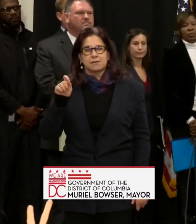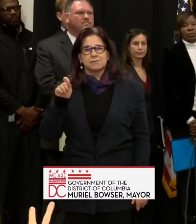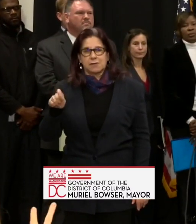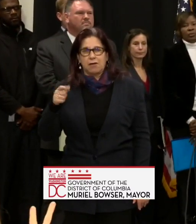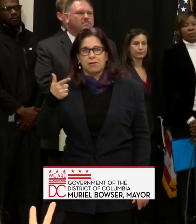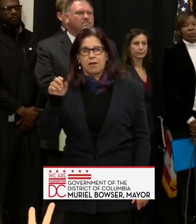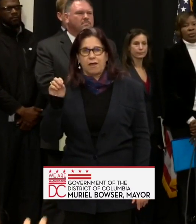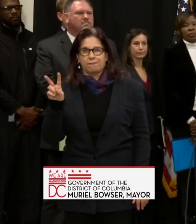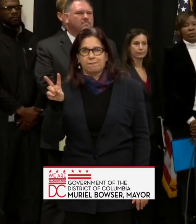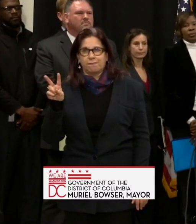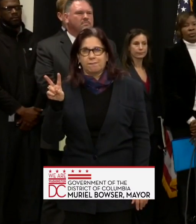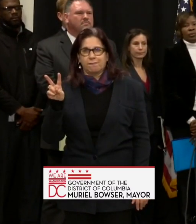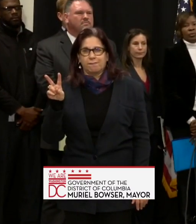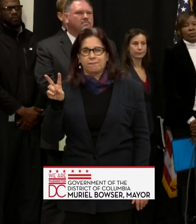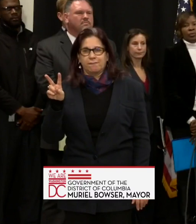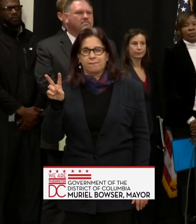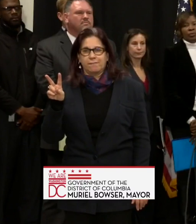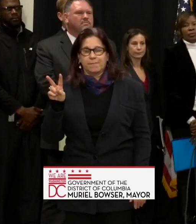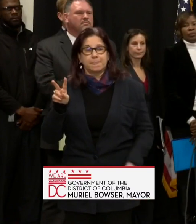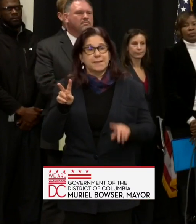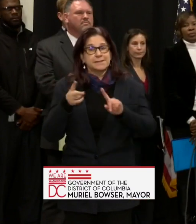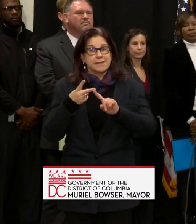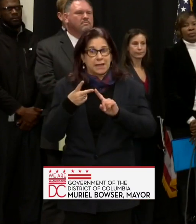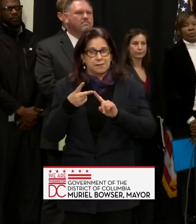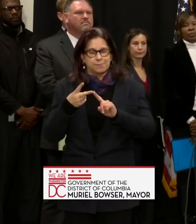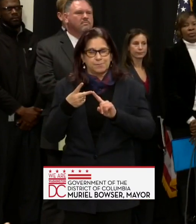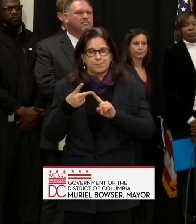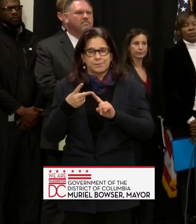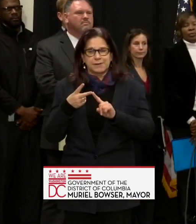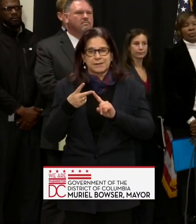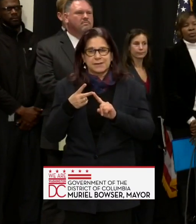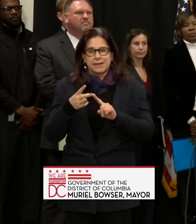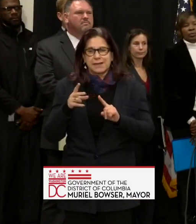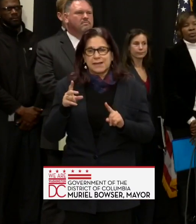THE SECOND IS THE DISTRICT'S OFFICIAL INAUGURATION TWITTER